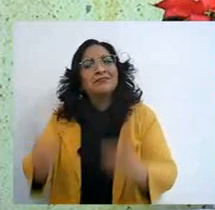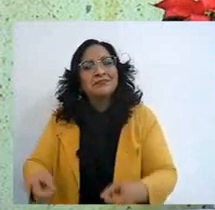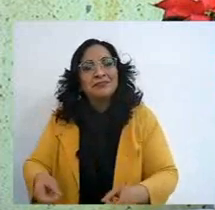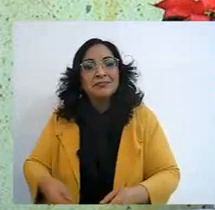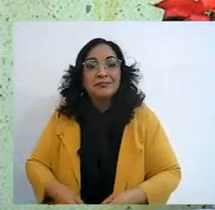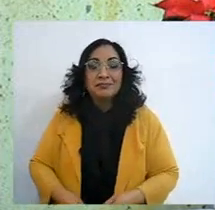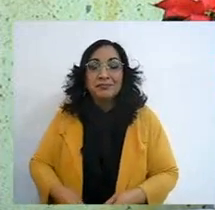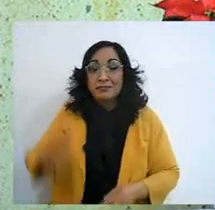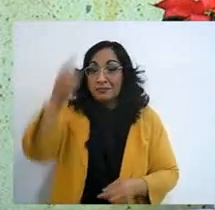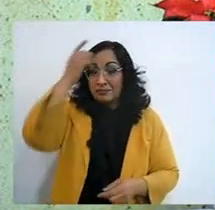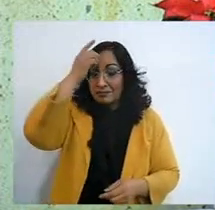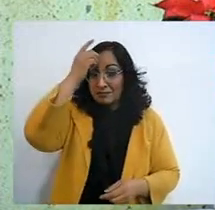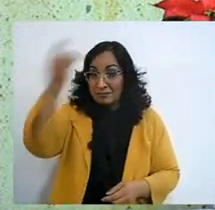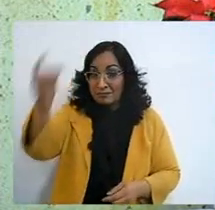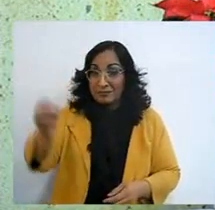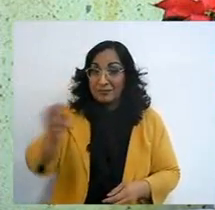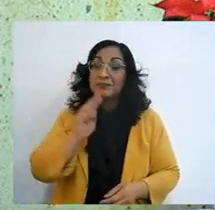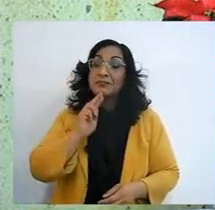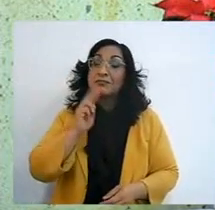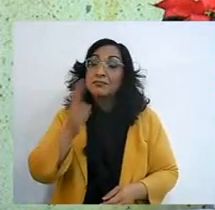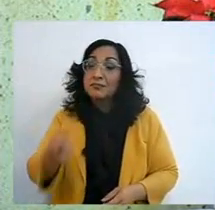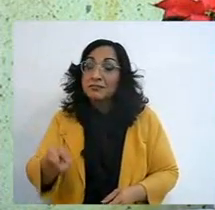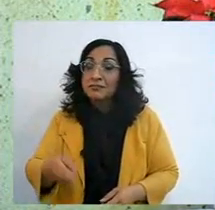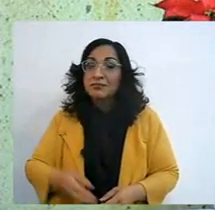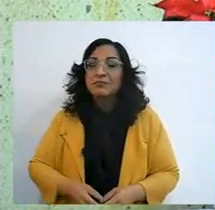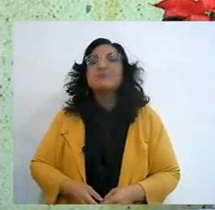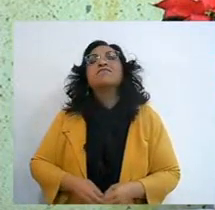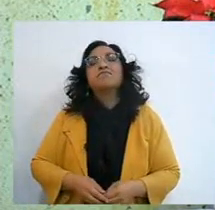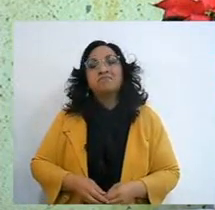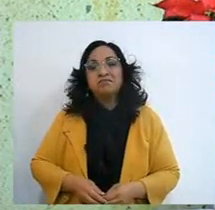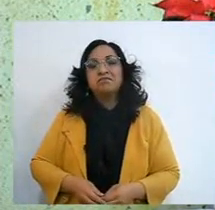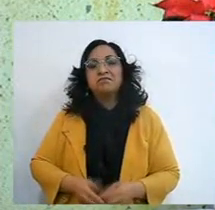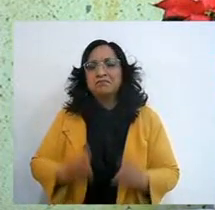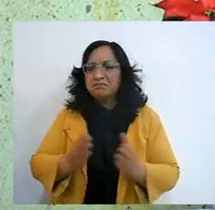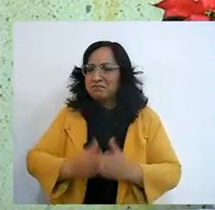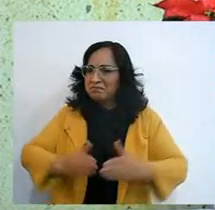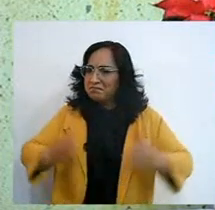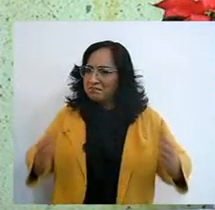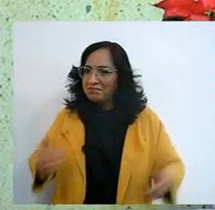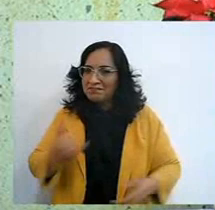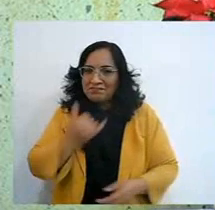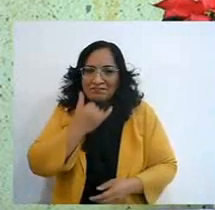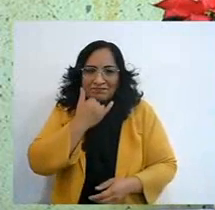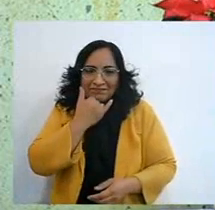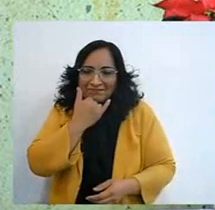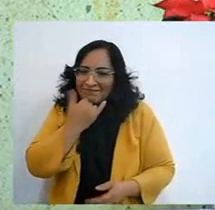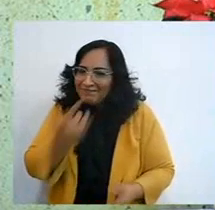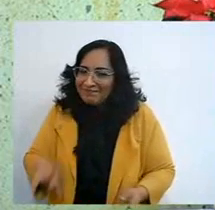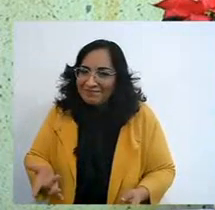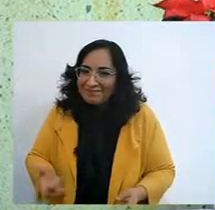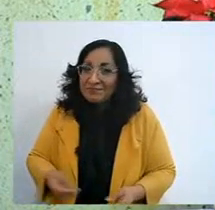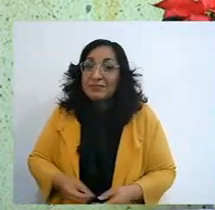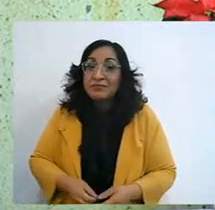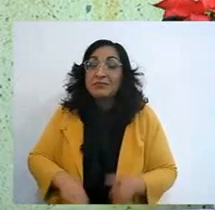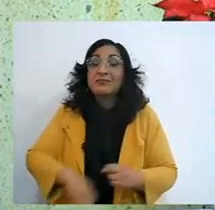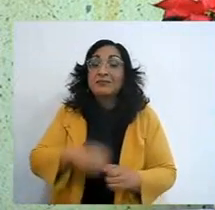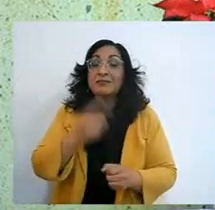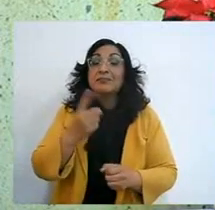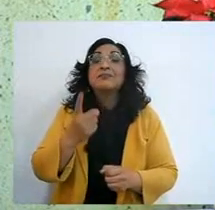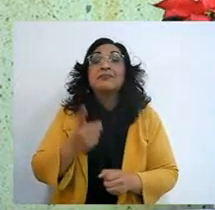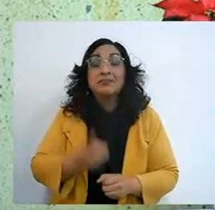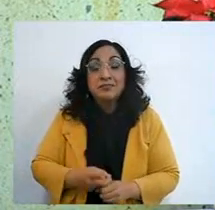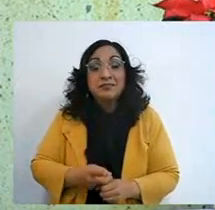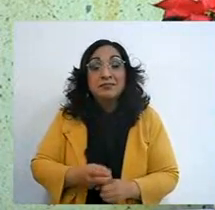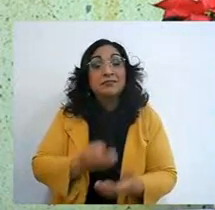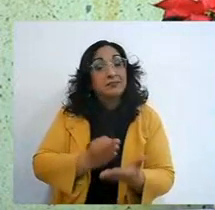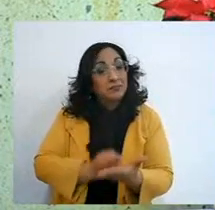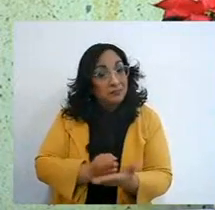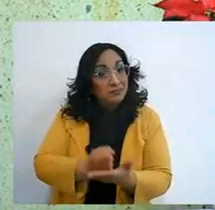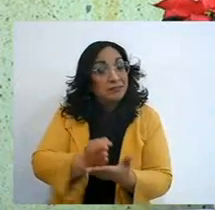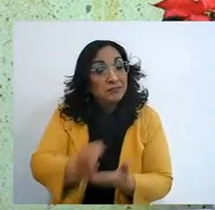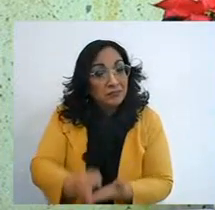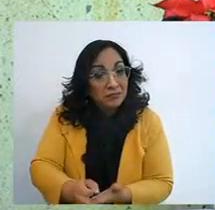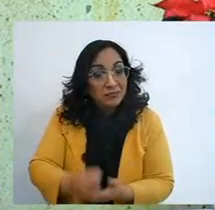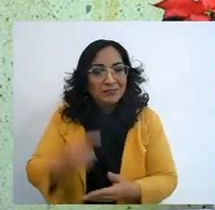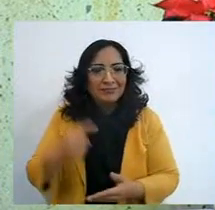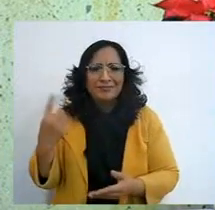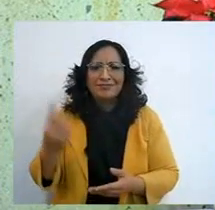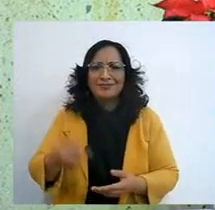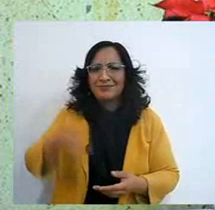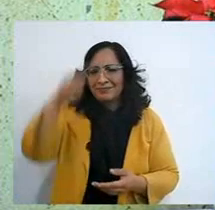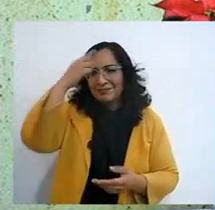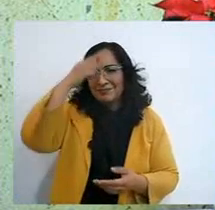and the Lord has answered with great, with great mercy, and his loyalty is forever,